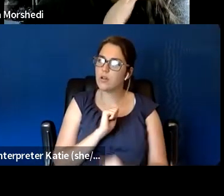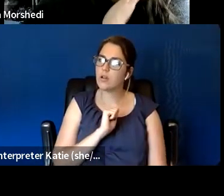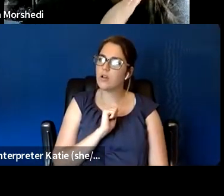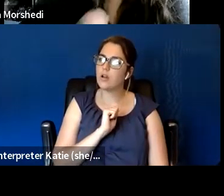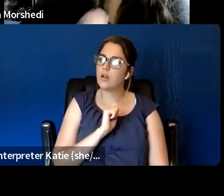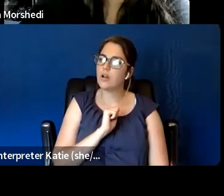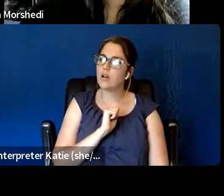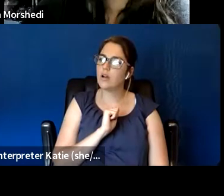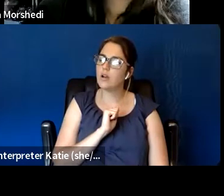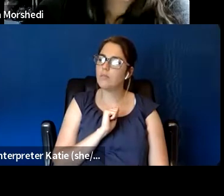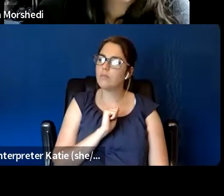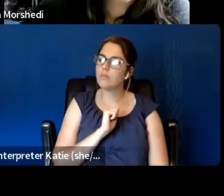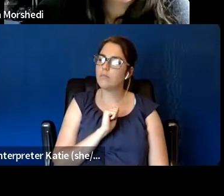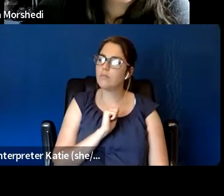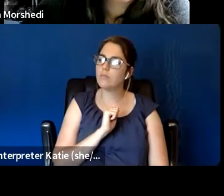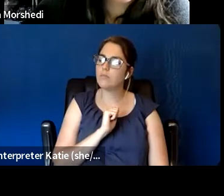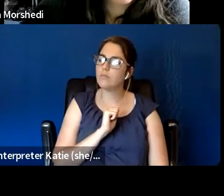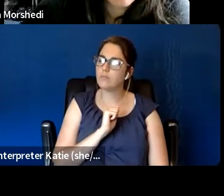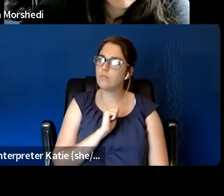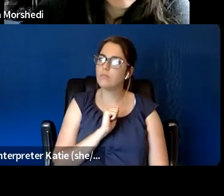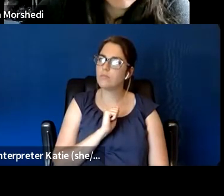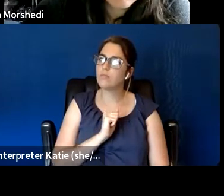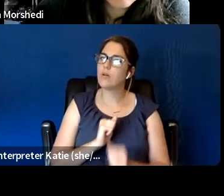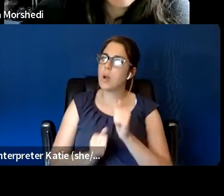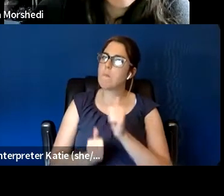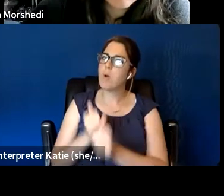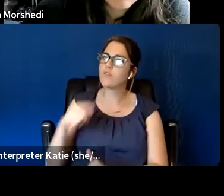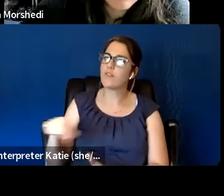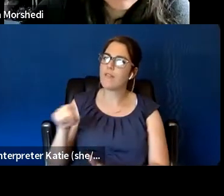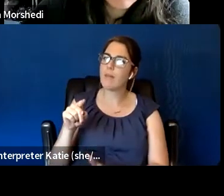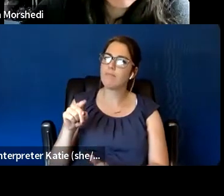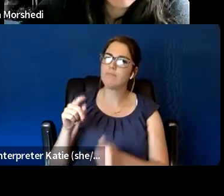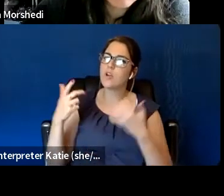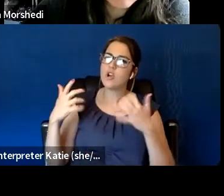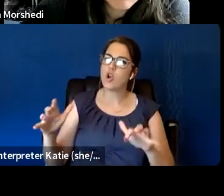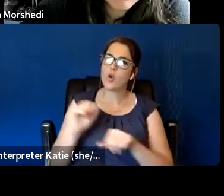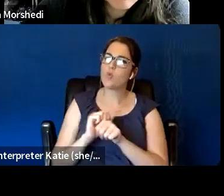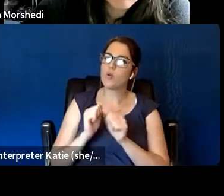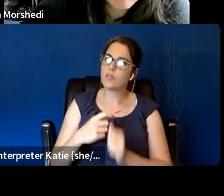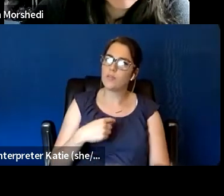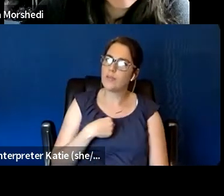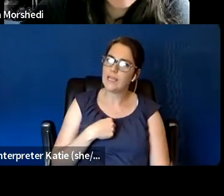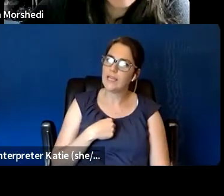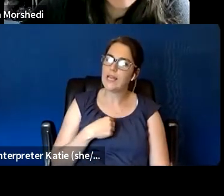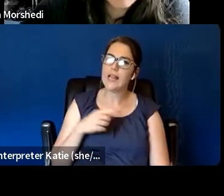most initially want nothing to do with me. So folks are kind of hostile and scream at us